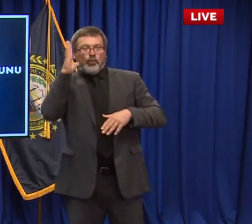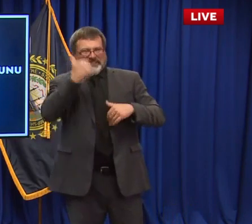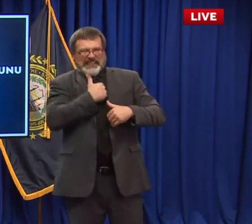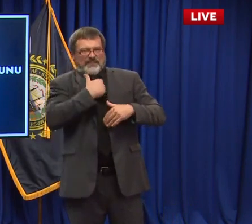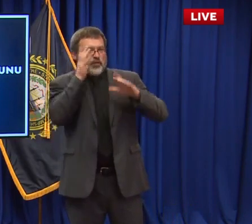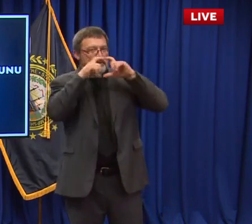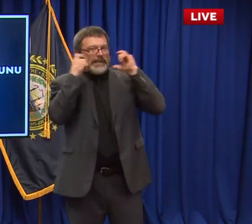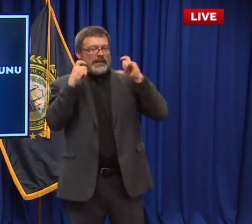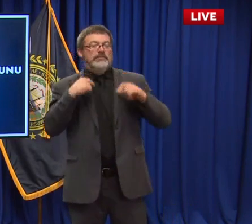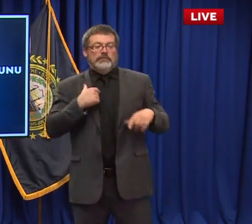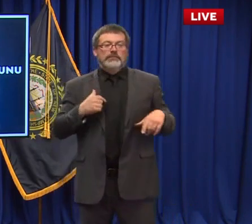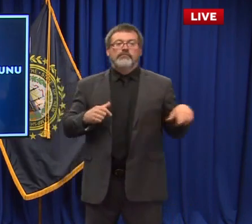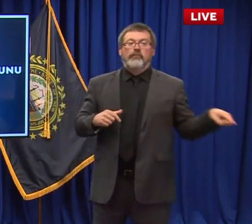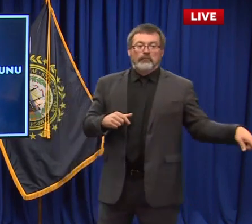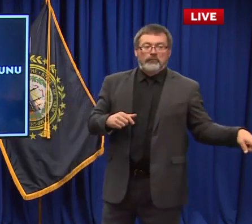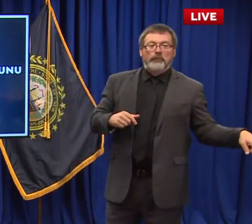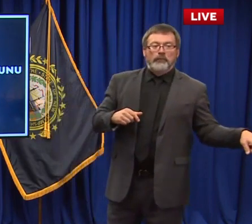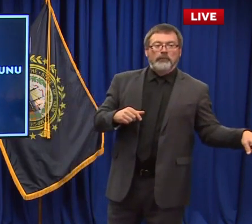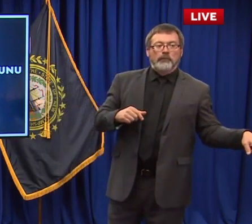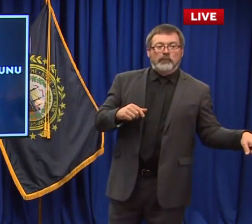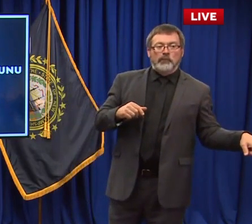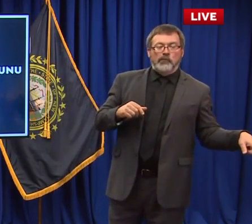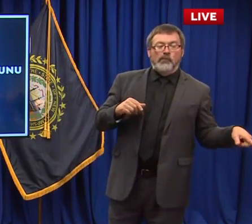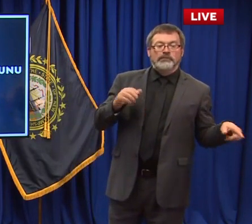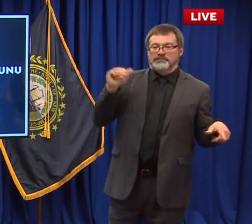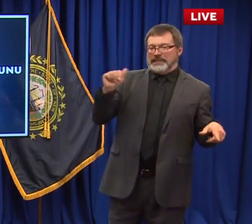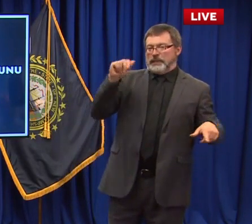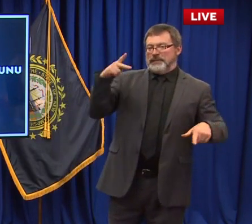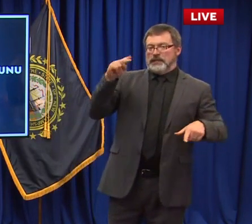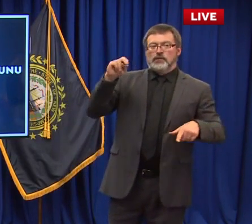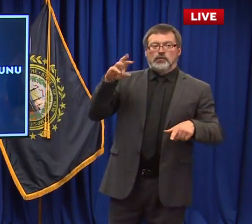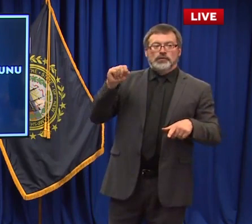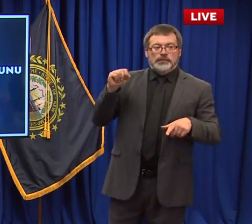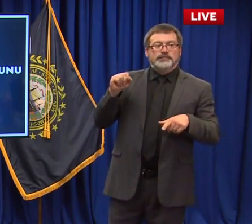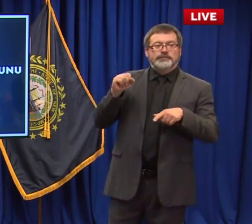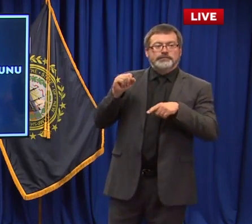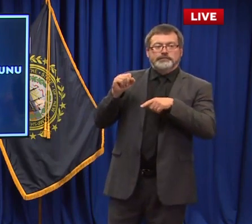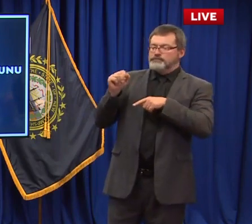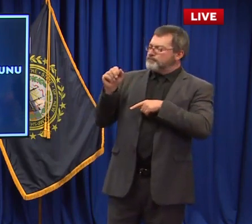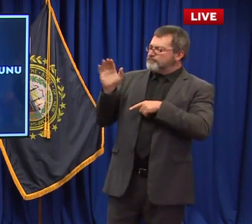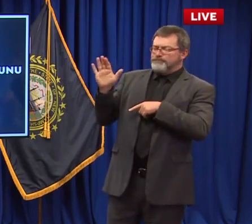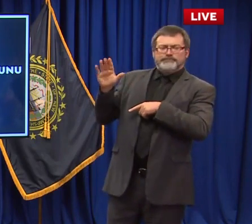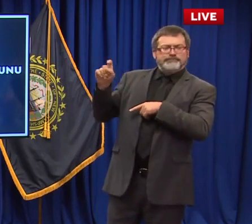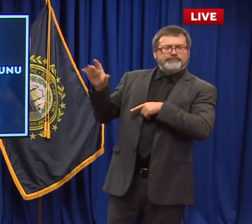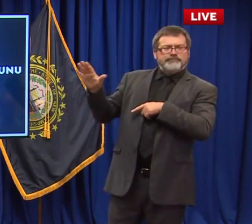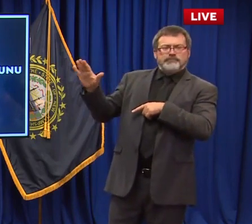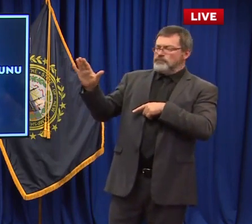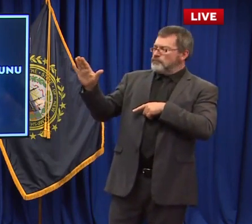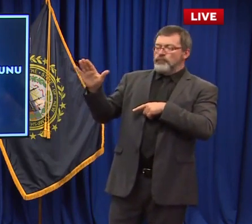THE NEXT QUESTION IS FROM HOLLY FROM THE ASSOCIATED PRESS.